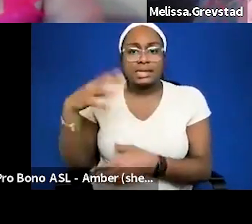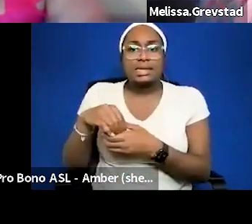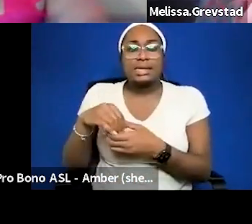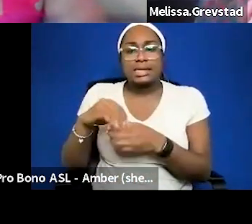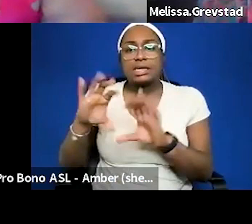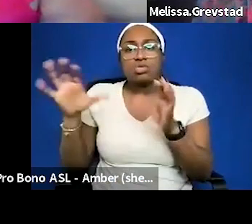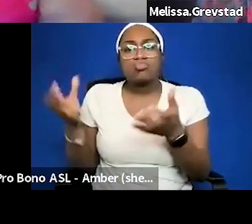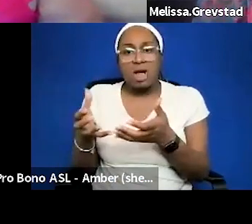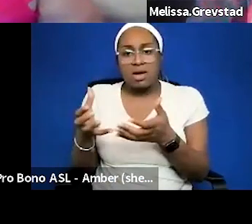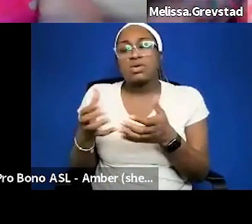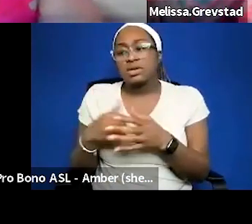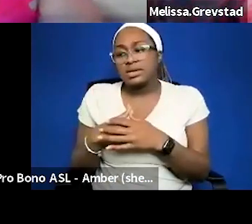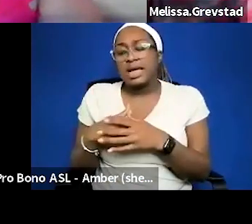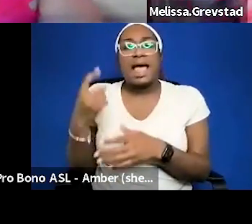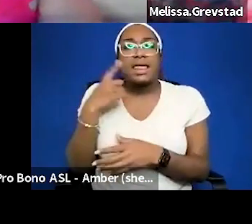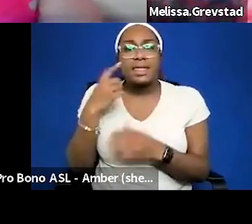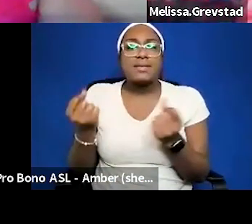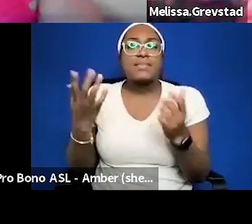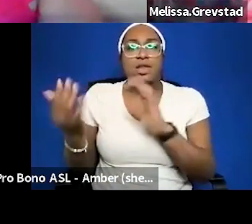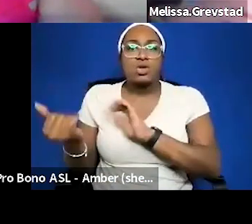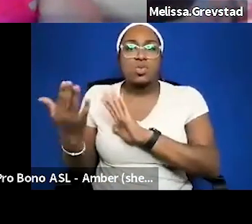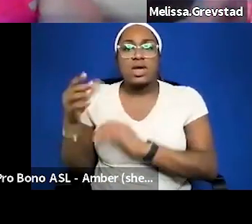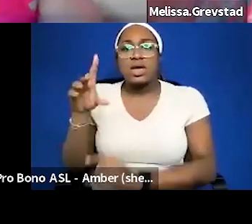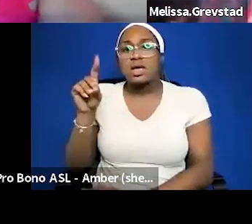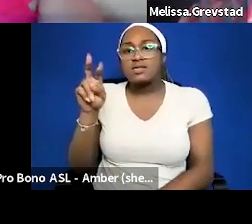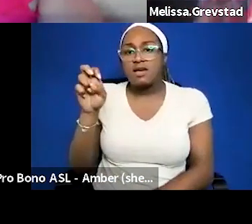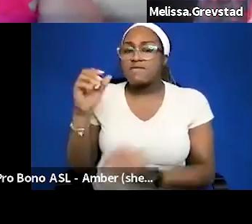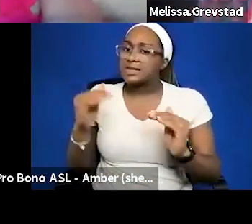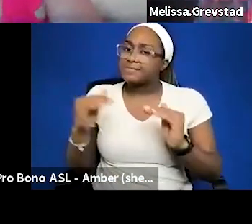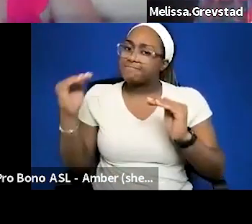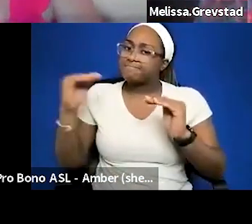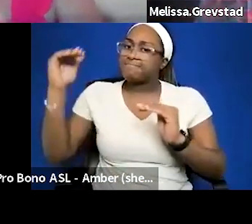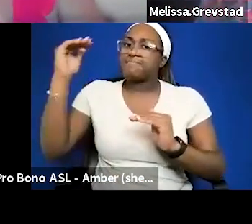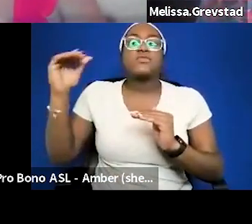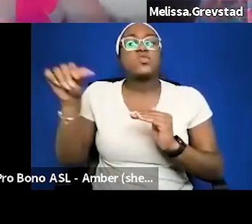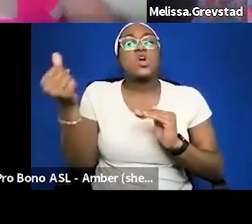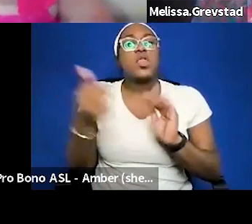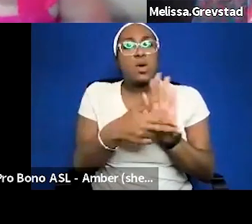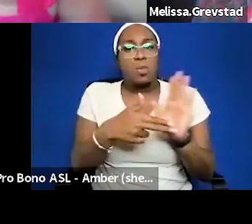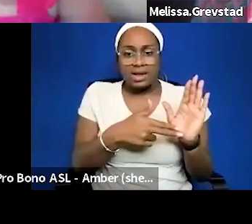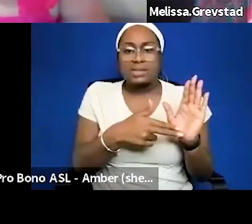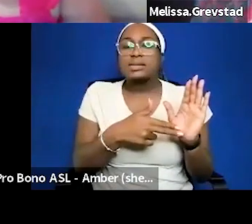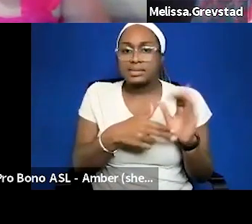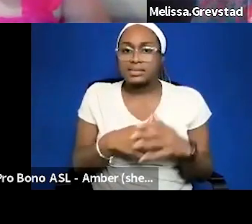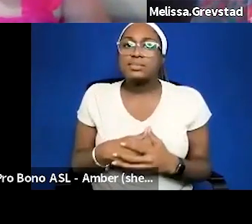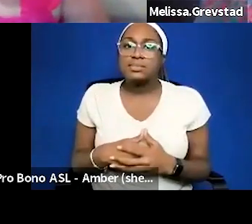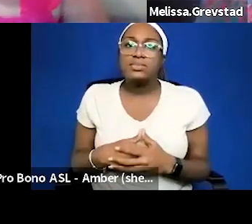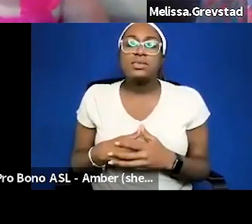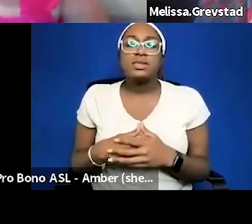I think in a lot of ways, Dove has continues to elevate the bar for a lot of other brands out there in terms of the diversity of